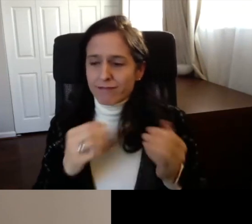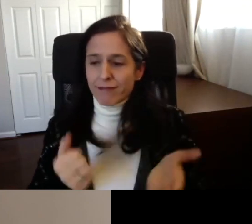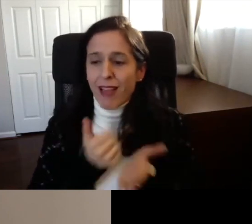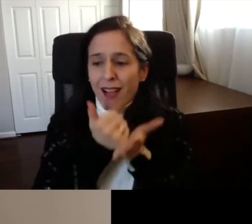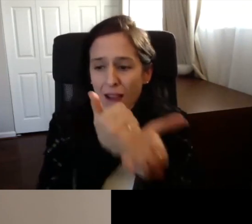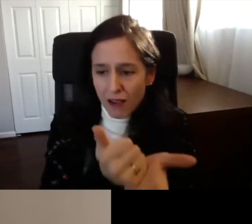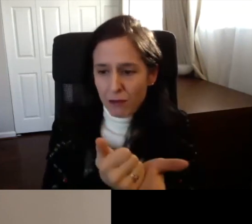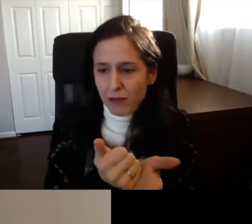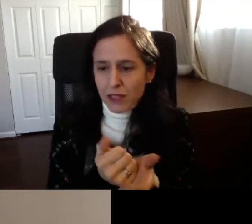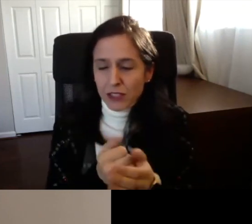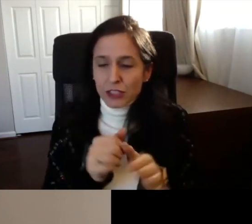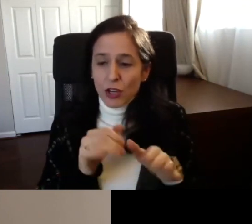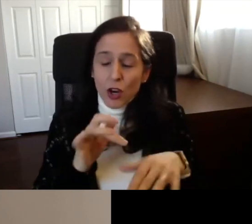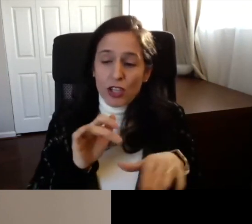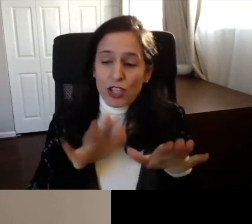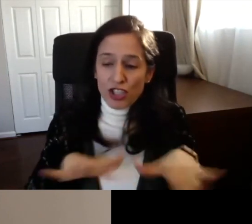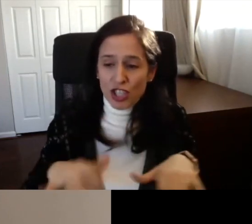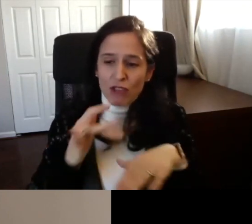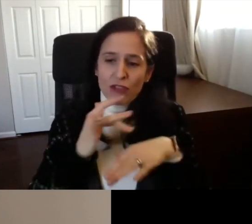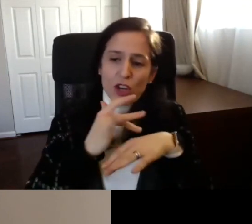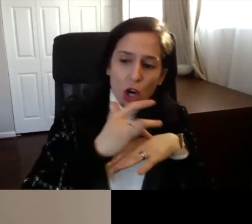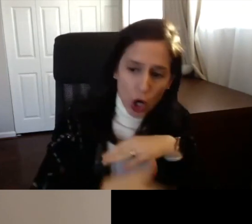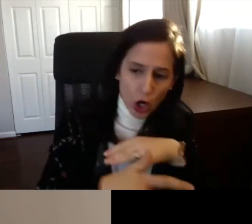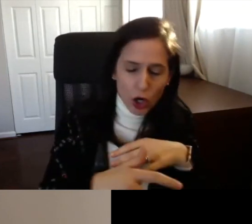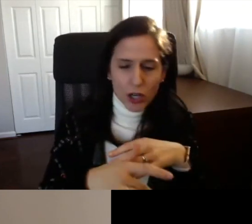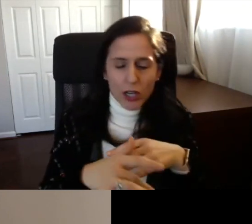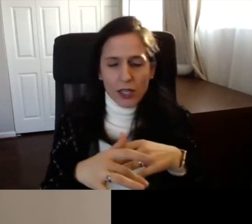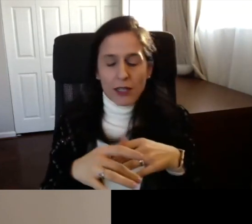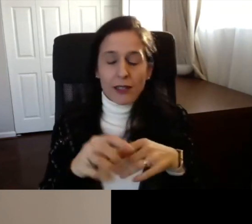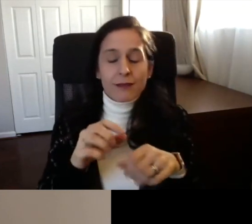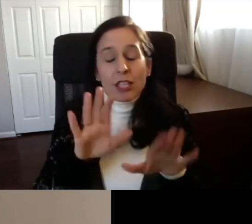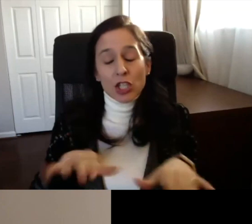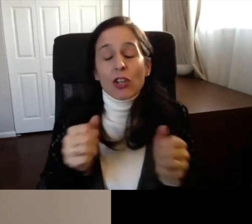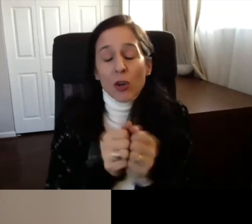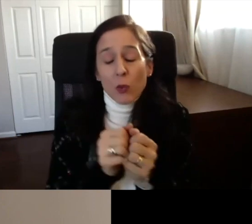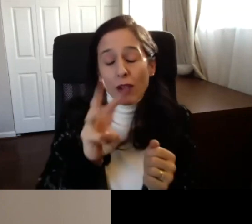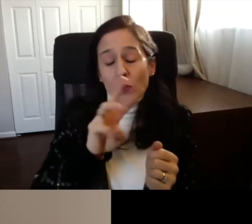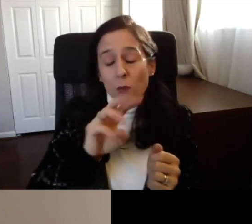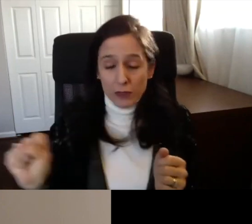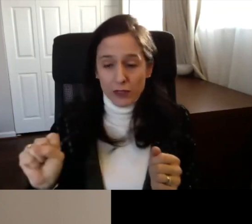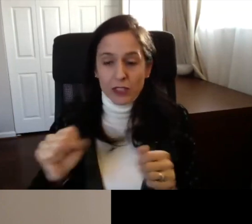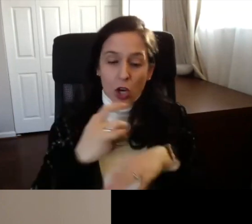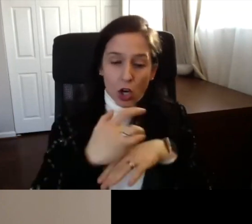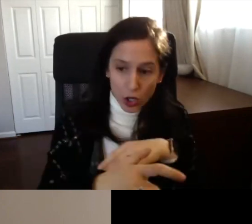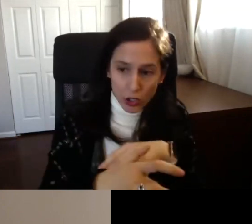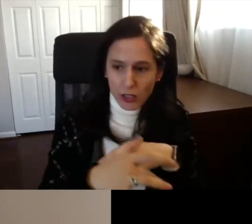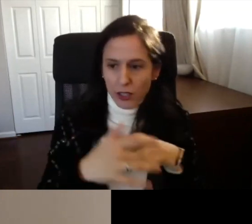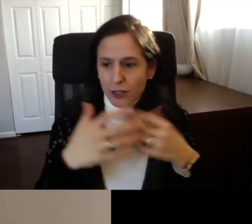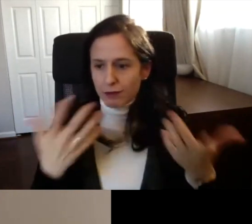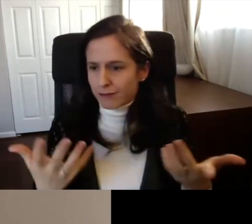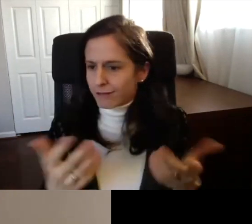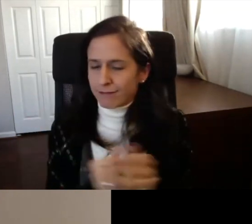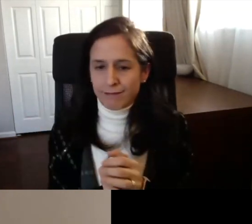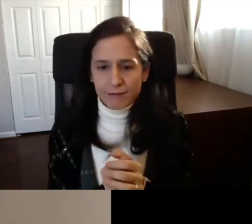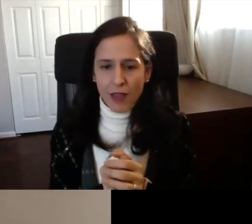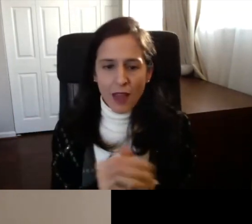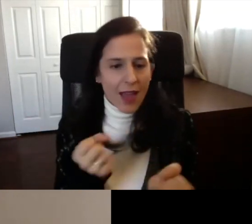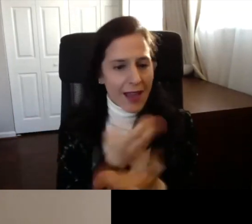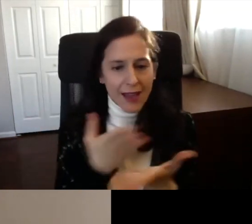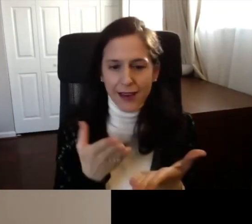interventions and as an early interventionist is asking what type of things should we be doing to help